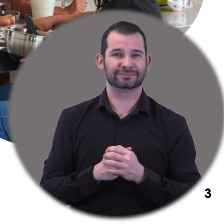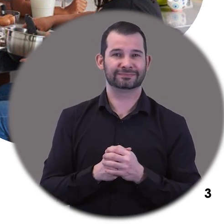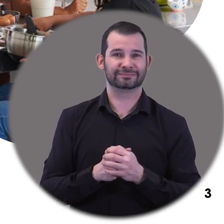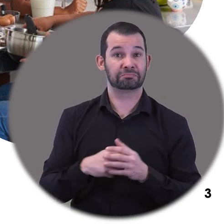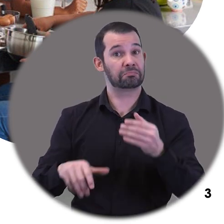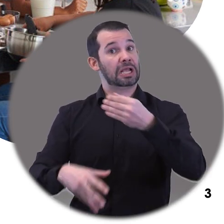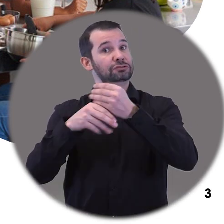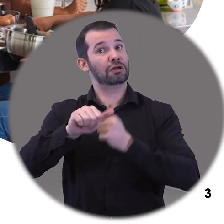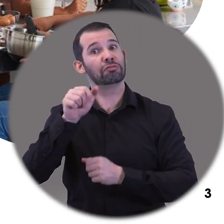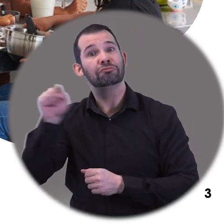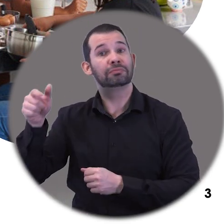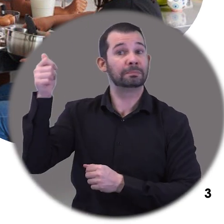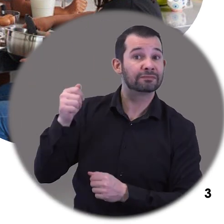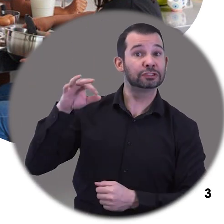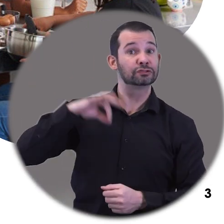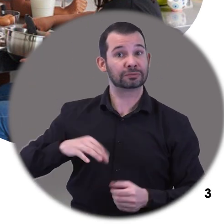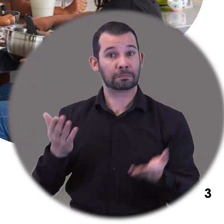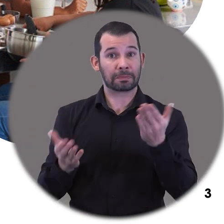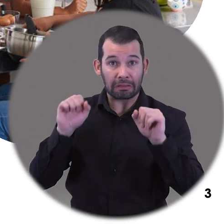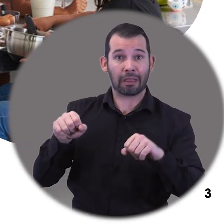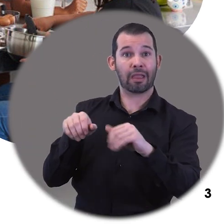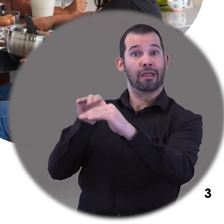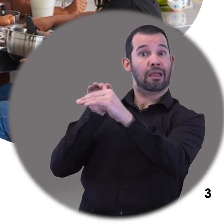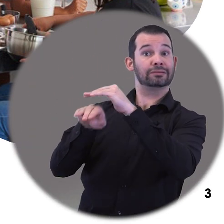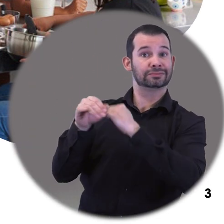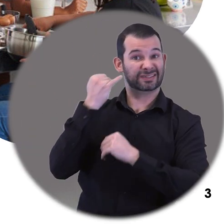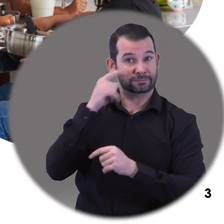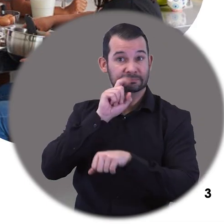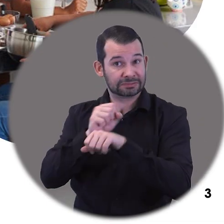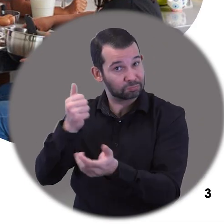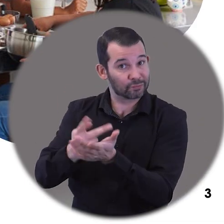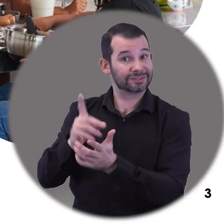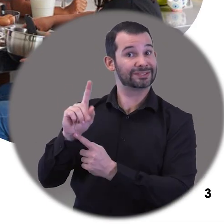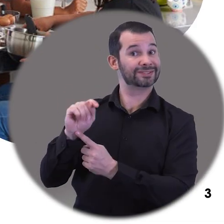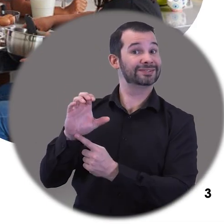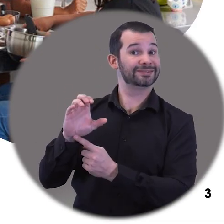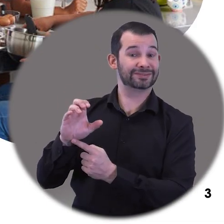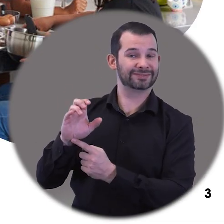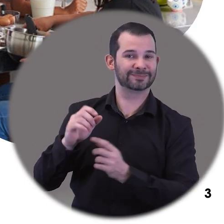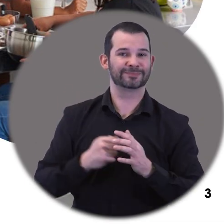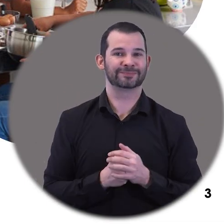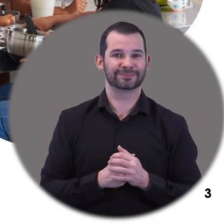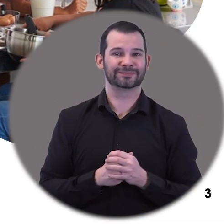additional benefits and credits you may access if you are approved for the DTC;